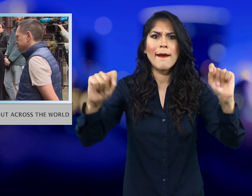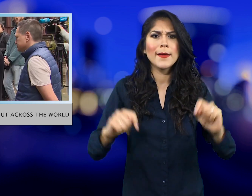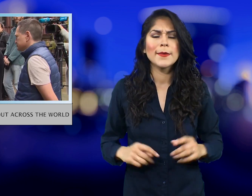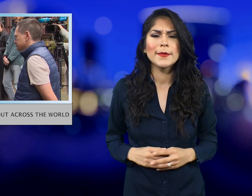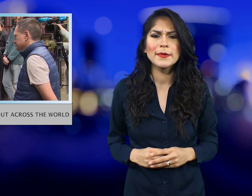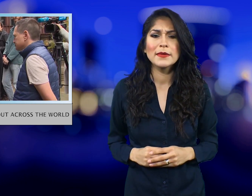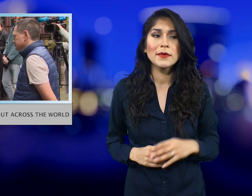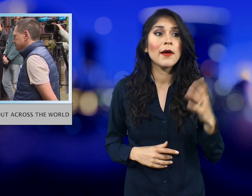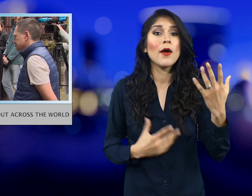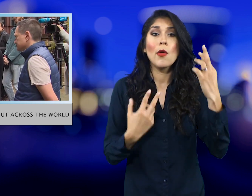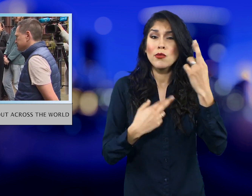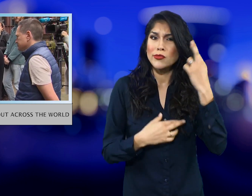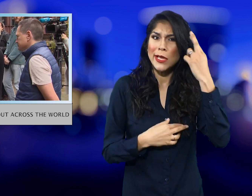at nearly two dozen offices around the world.